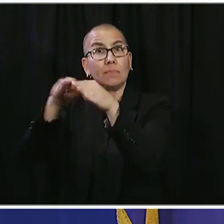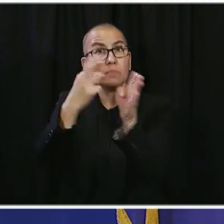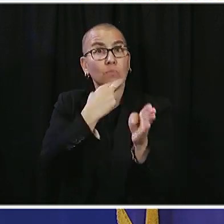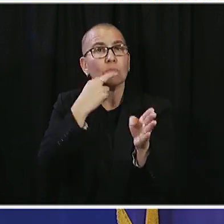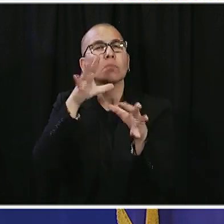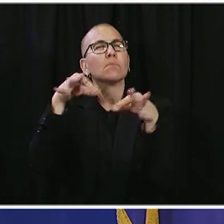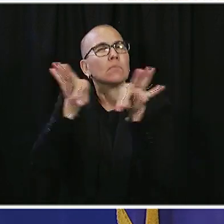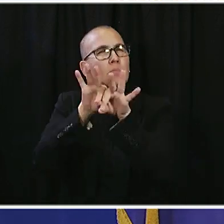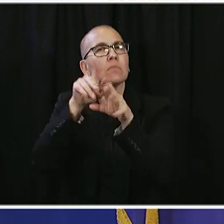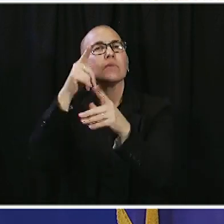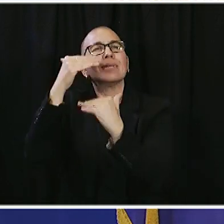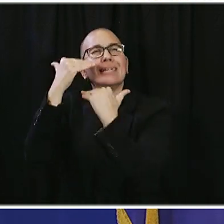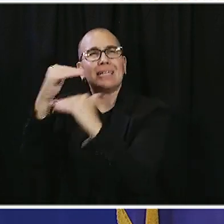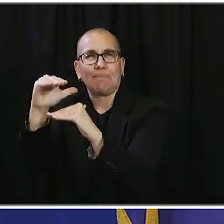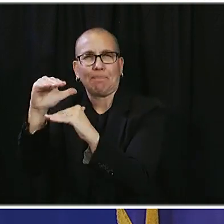IT'S GOING TO ALLOW OUTDOOR DINING AT